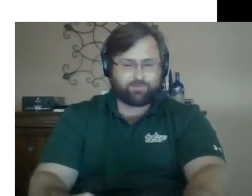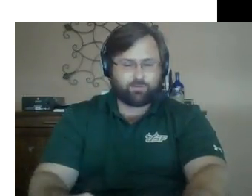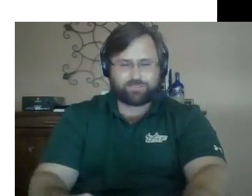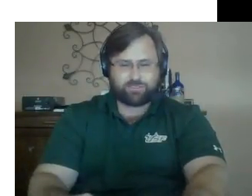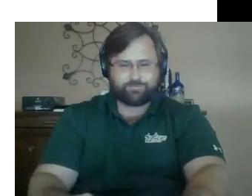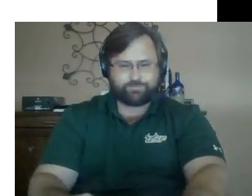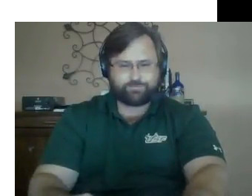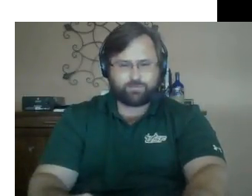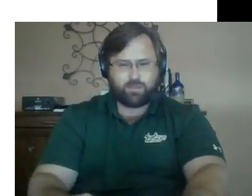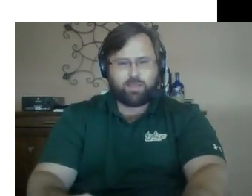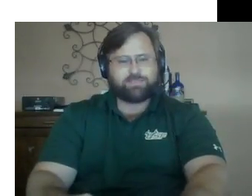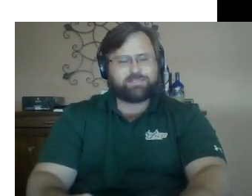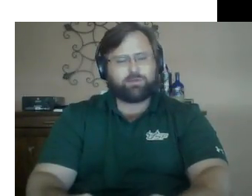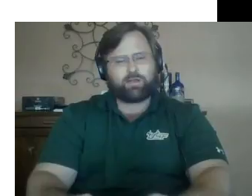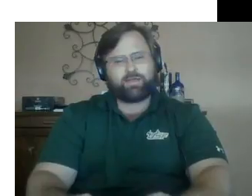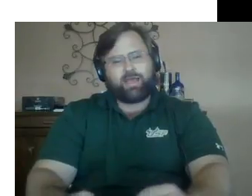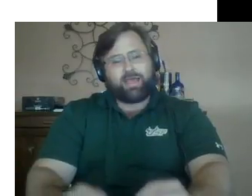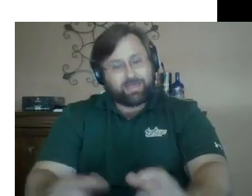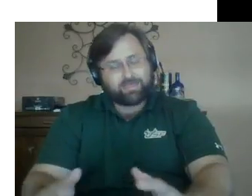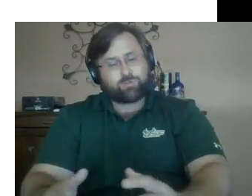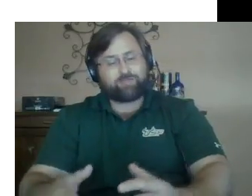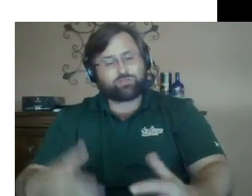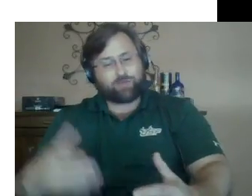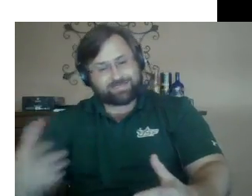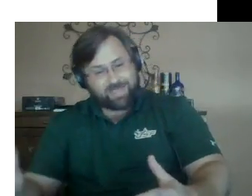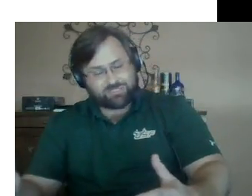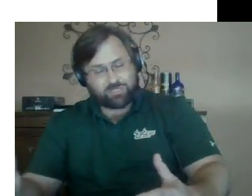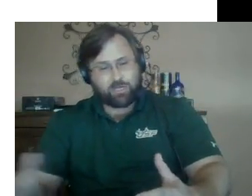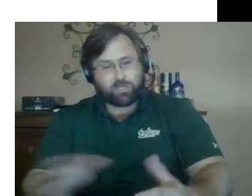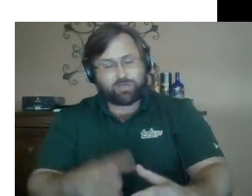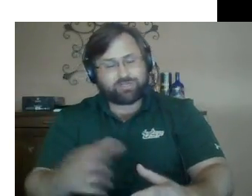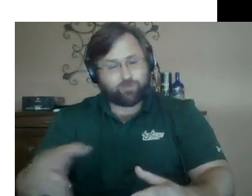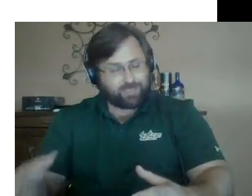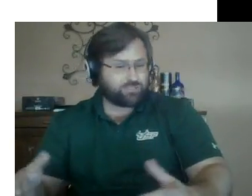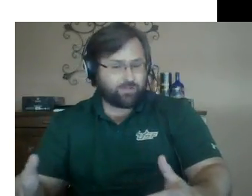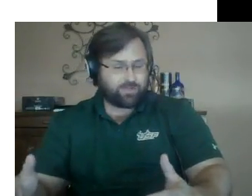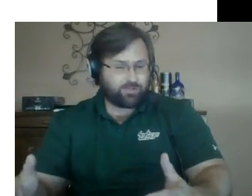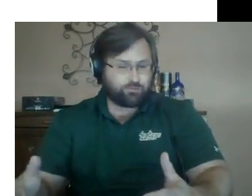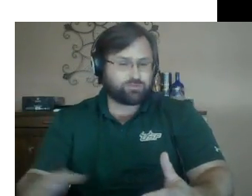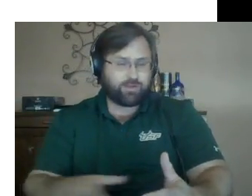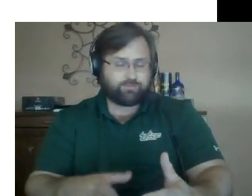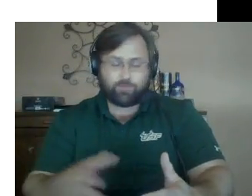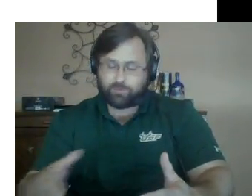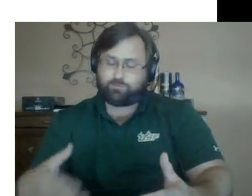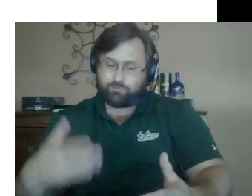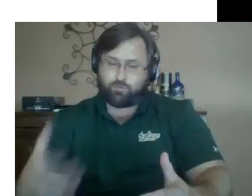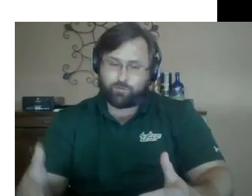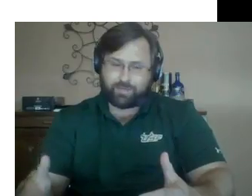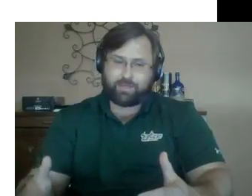the question similarly in English we have a translation a transformation that we use whenever we are forming